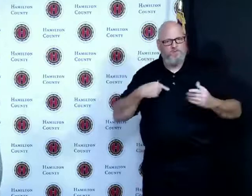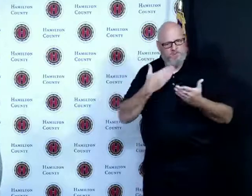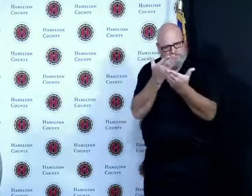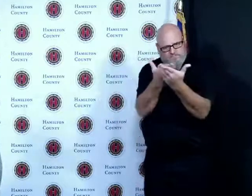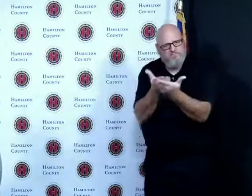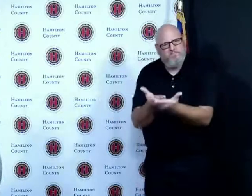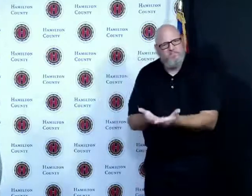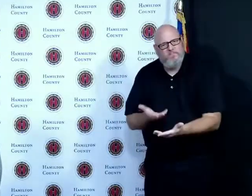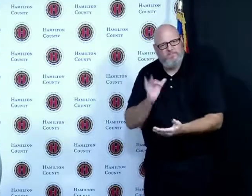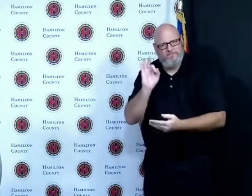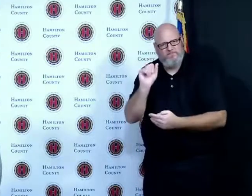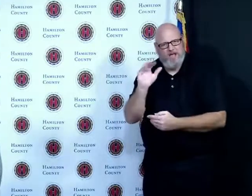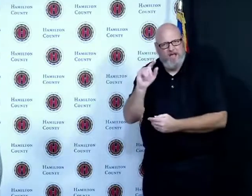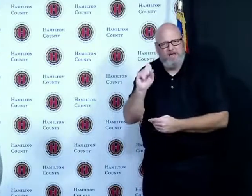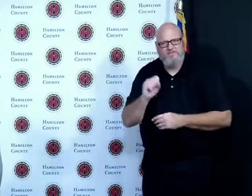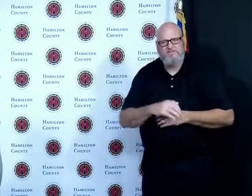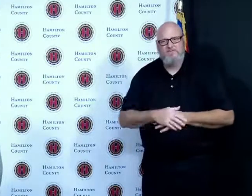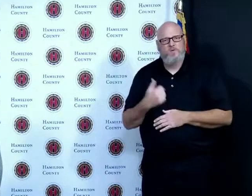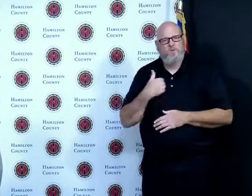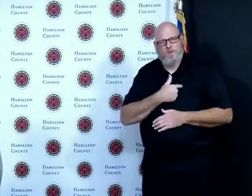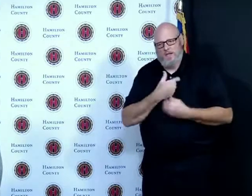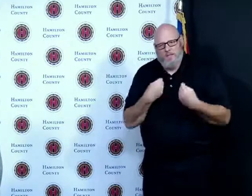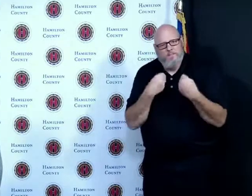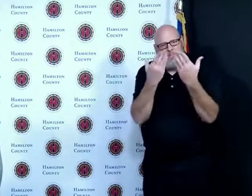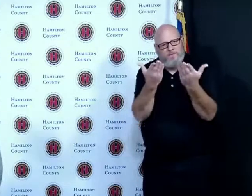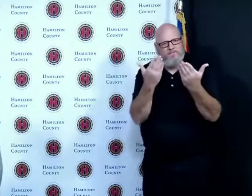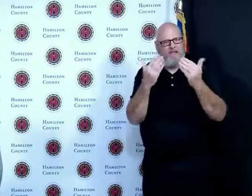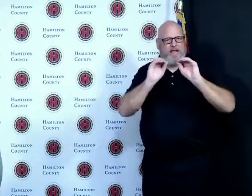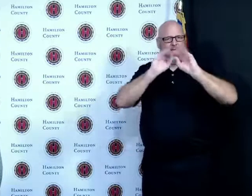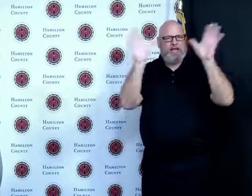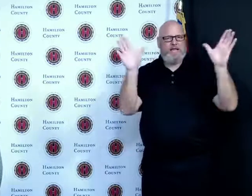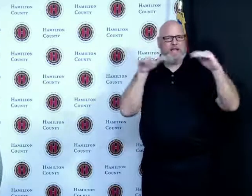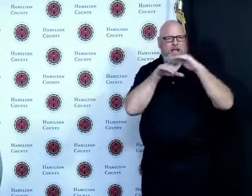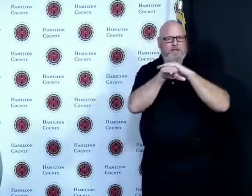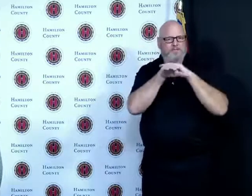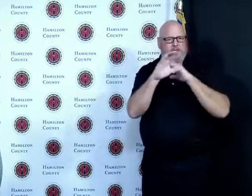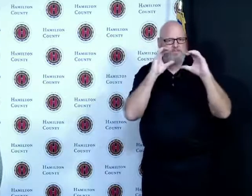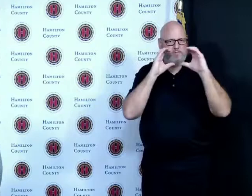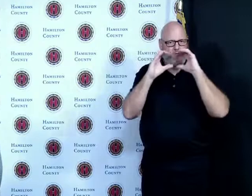and networks of communication and so you know we are all working together to figure out the